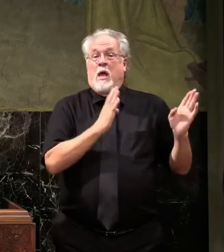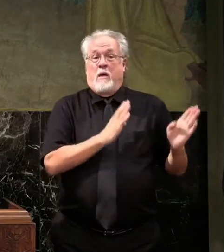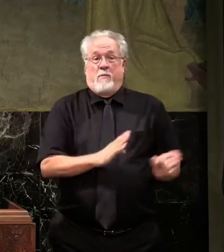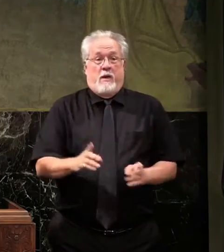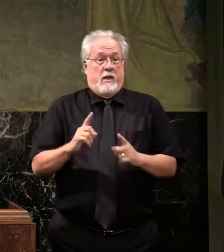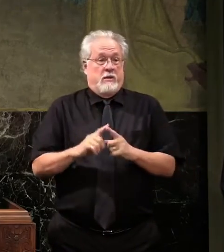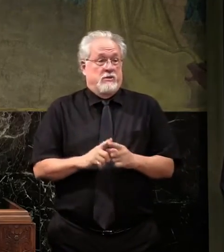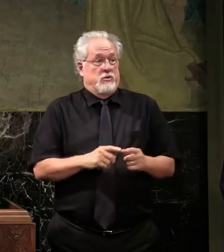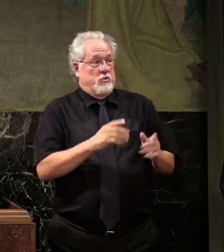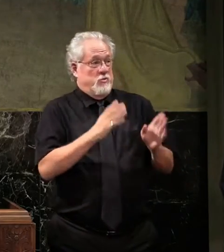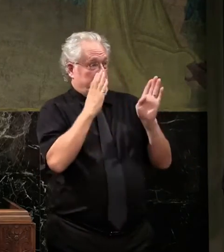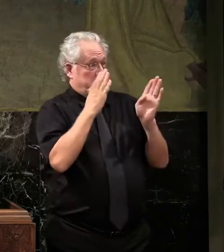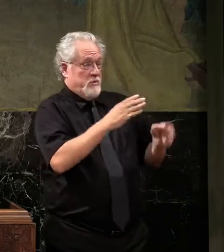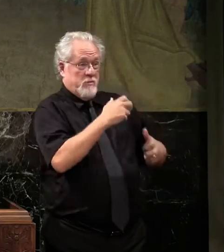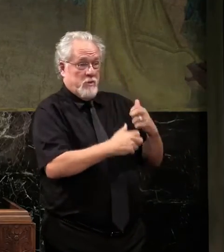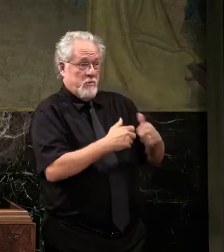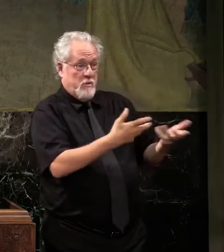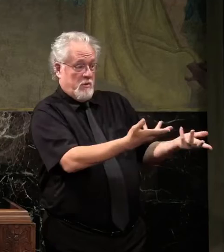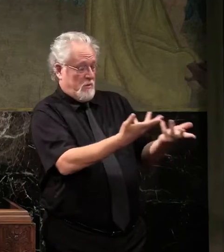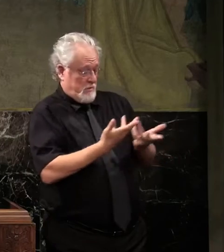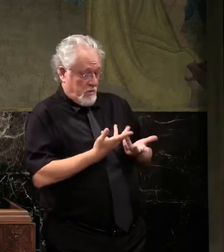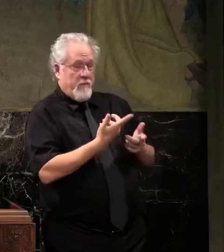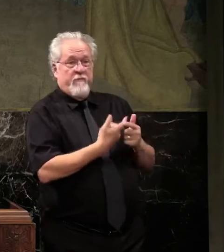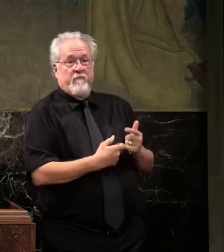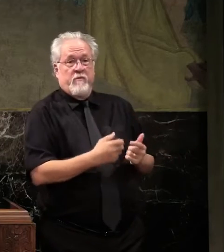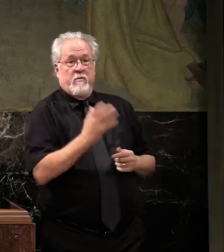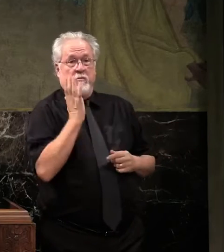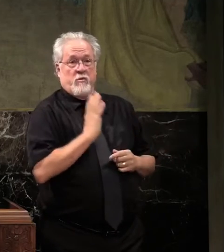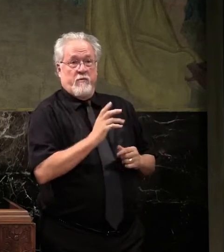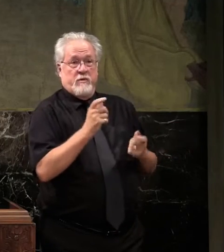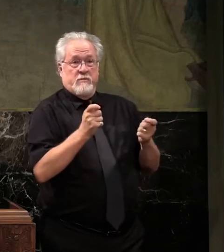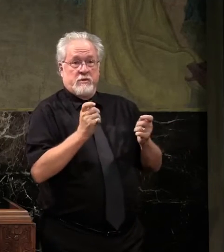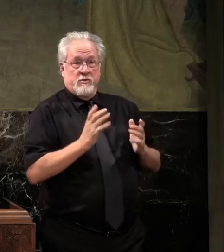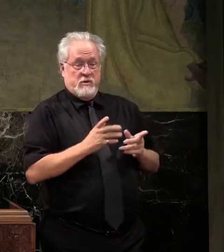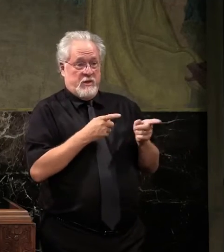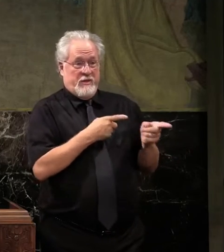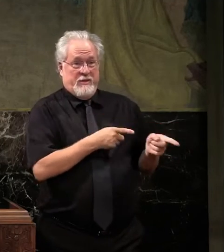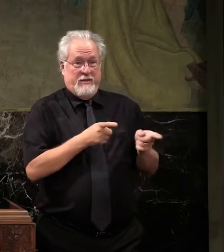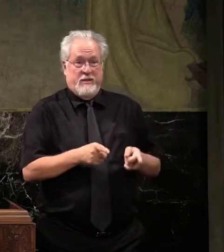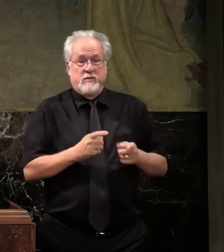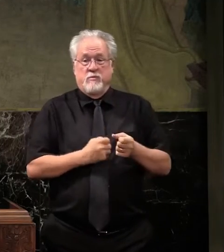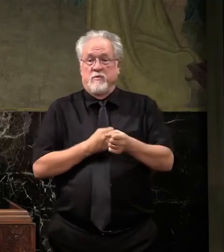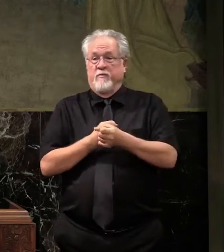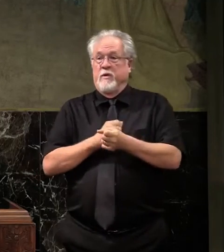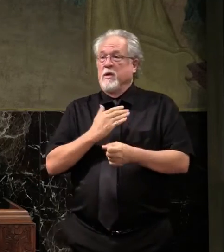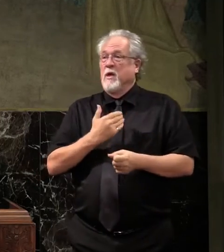the previous administration. This plan would it fully funded our political priorities.